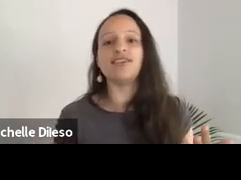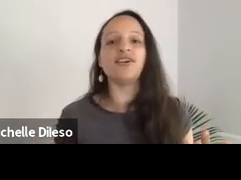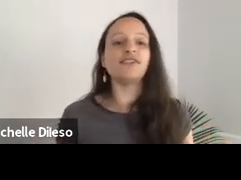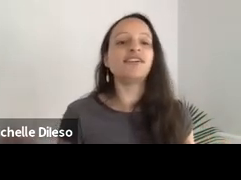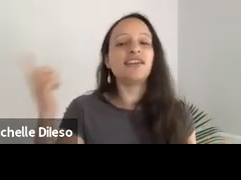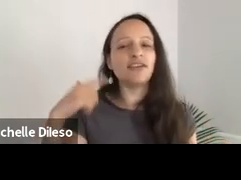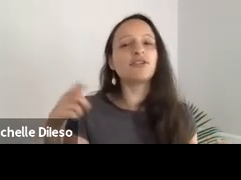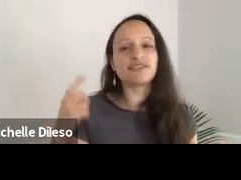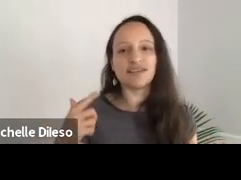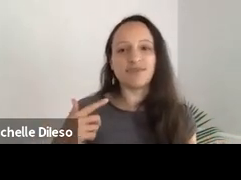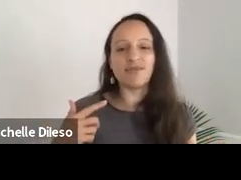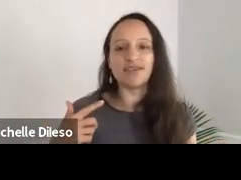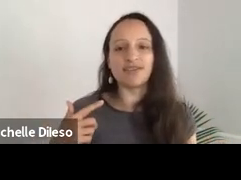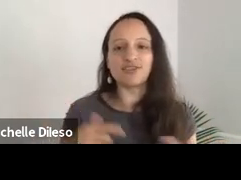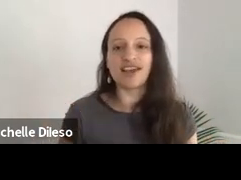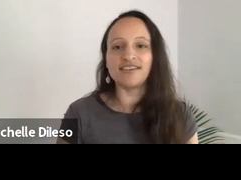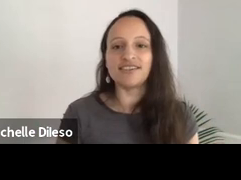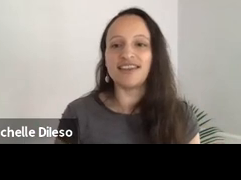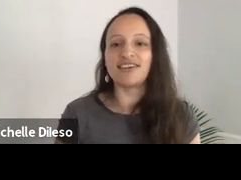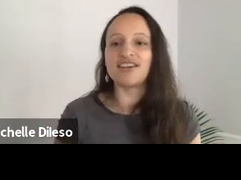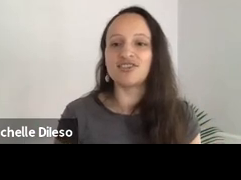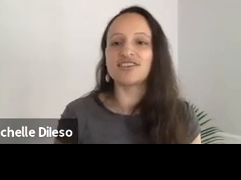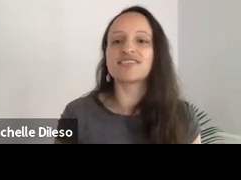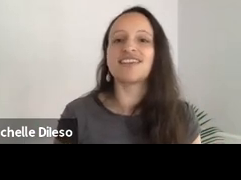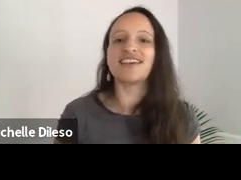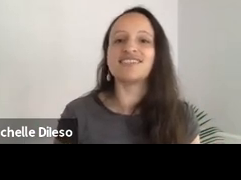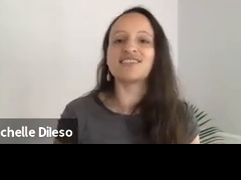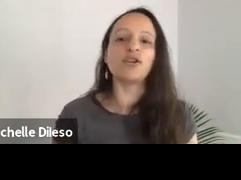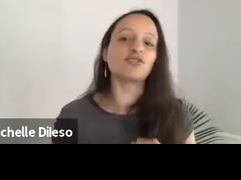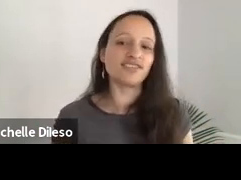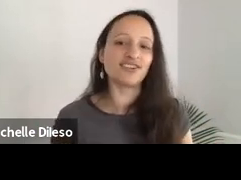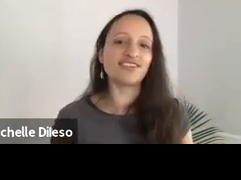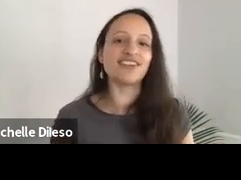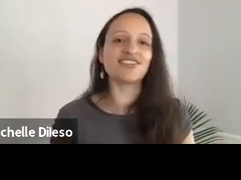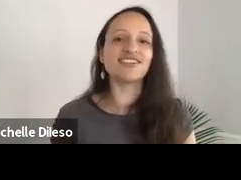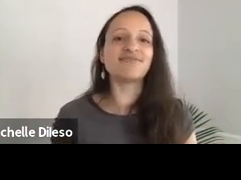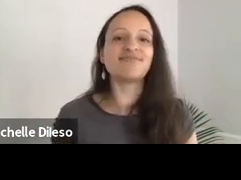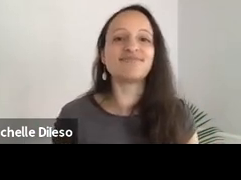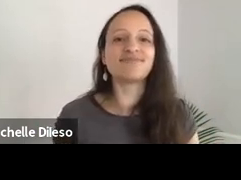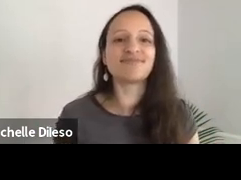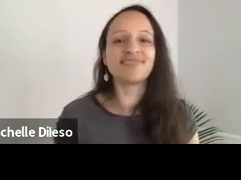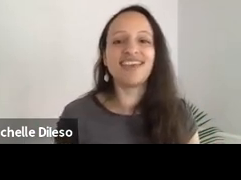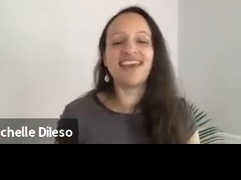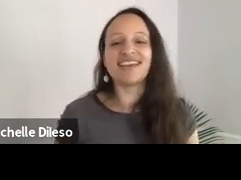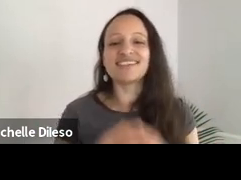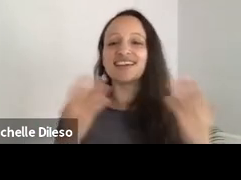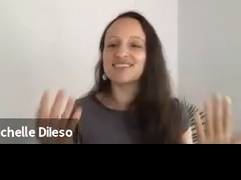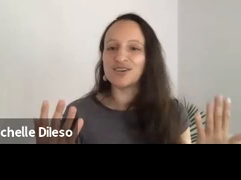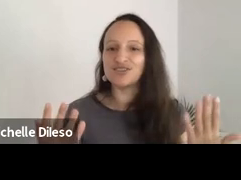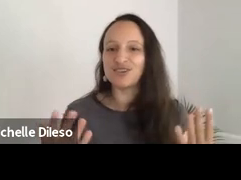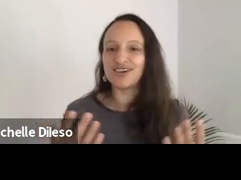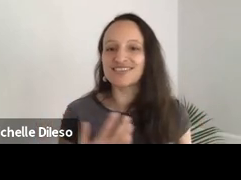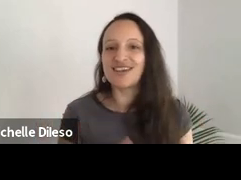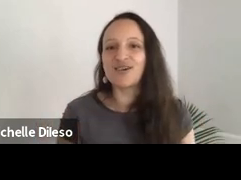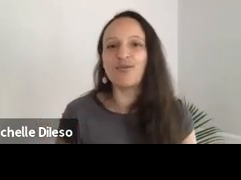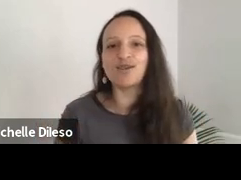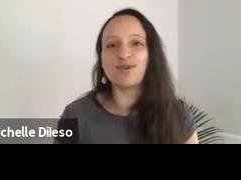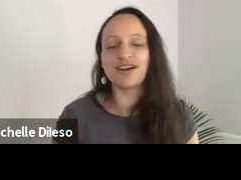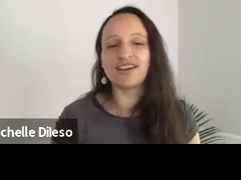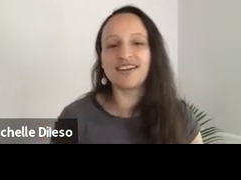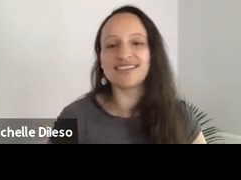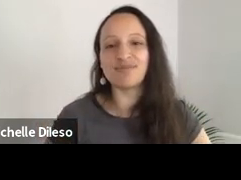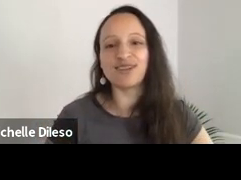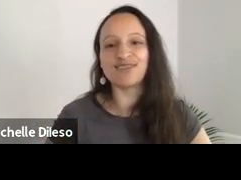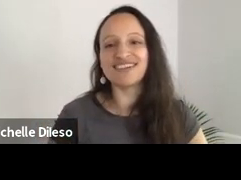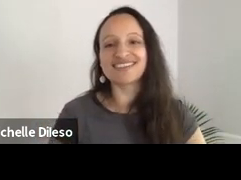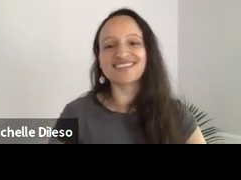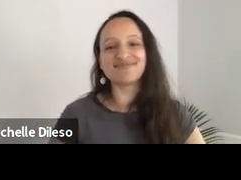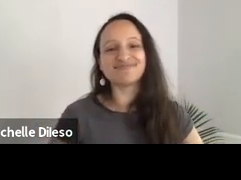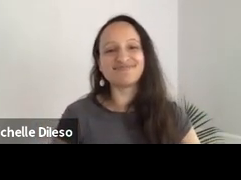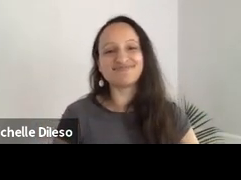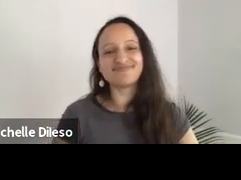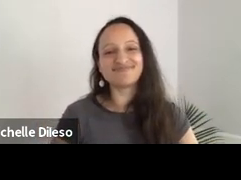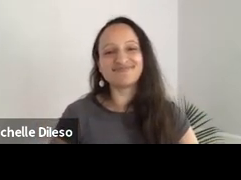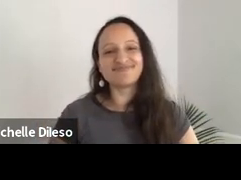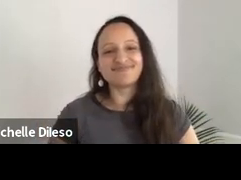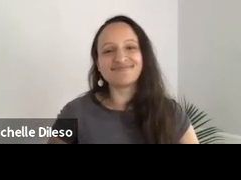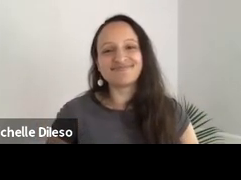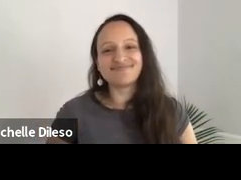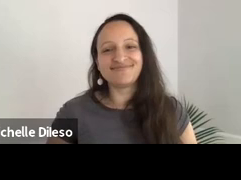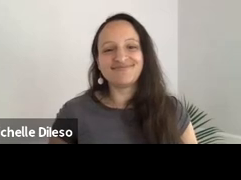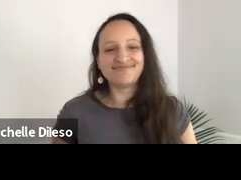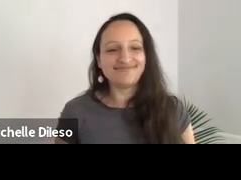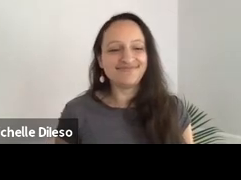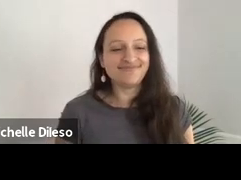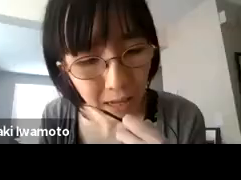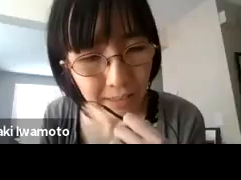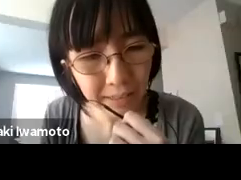after the museum. They then know they've learned something about their child, and their interests, and what draws their attention and Saki is going to show us one more good example of this.